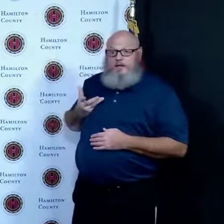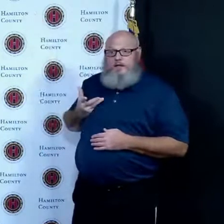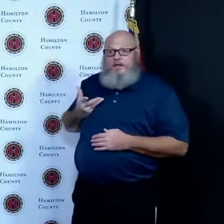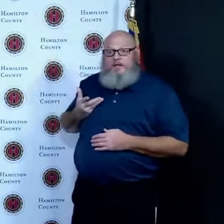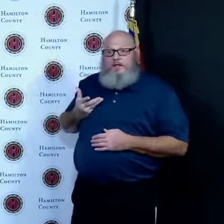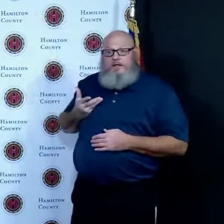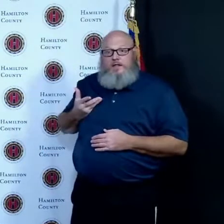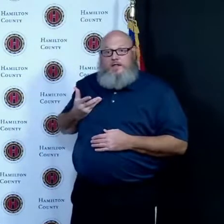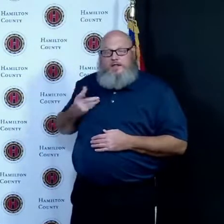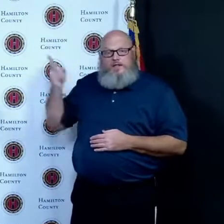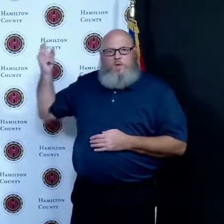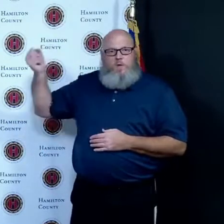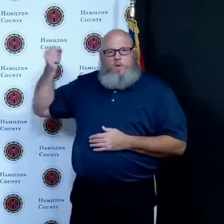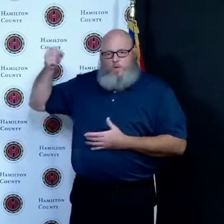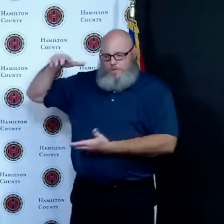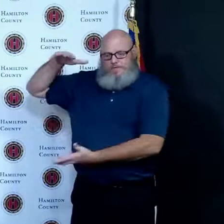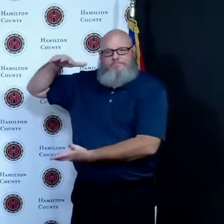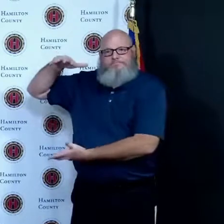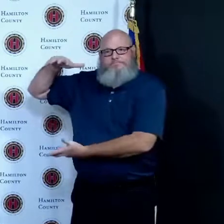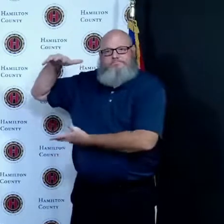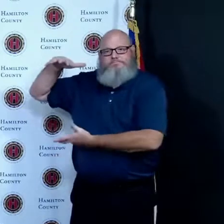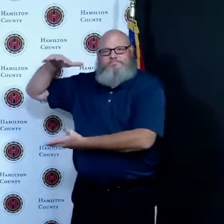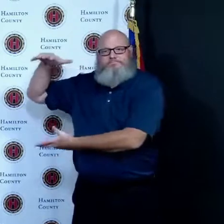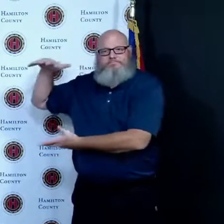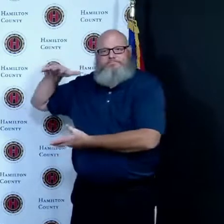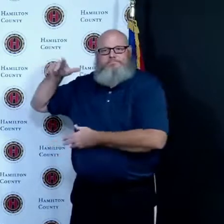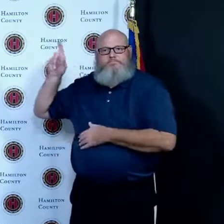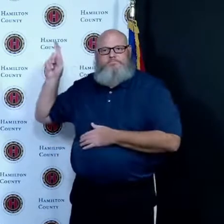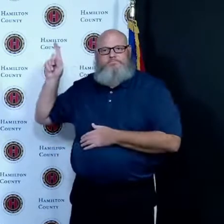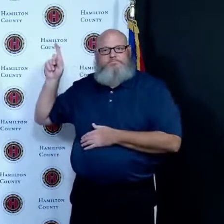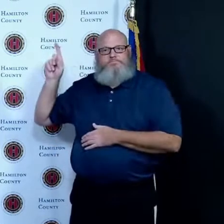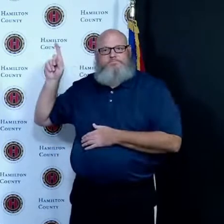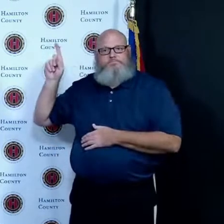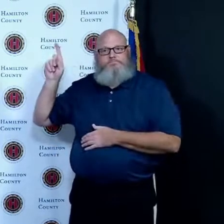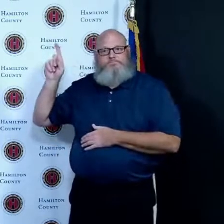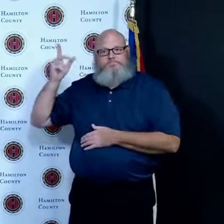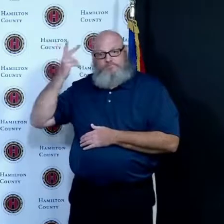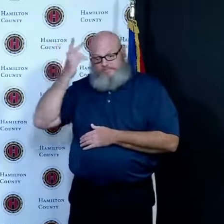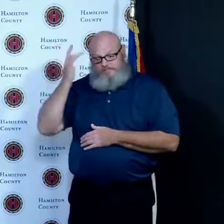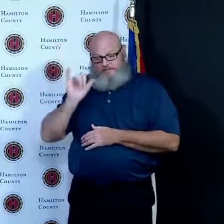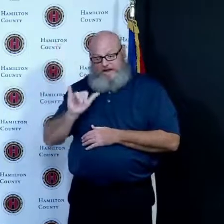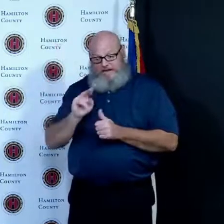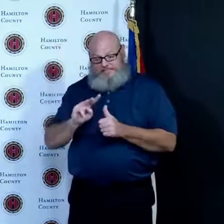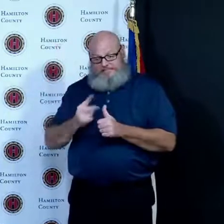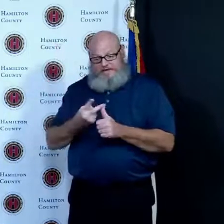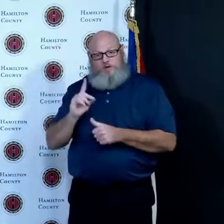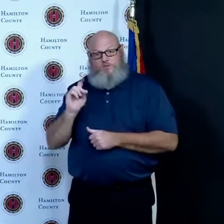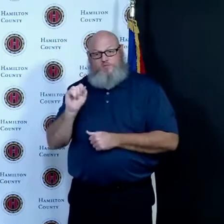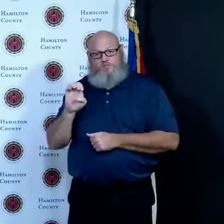for the second dose for people that are already getting the first dose right and how